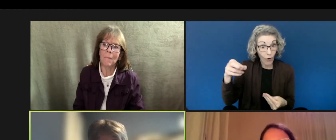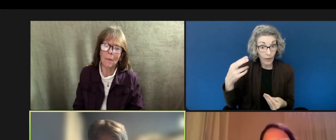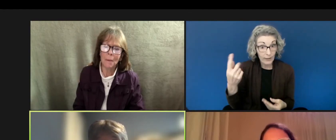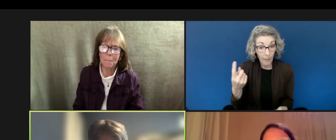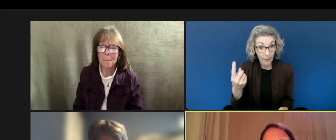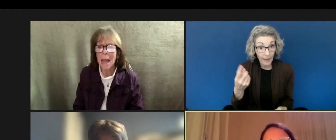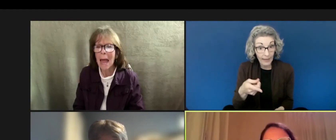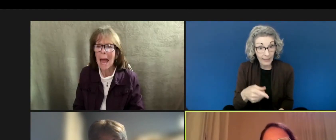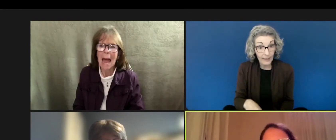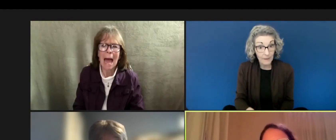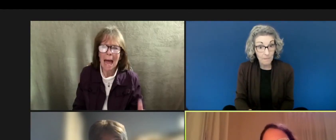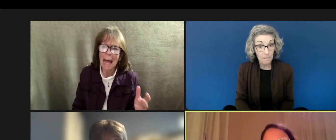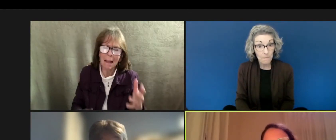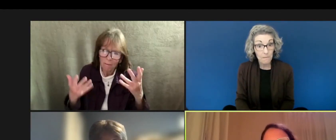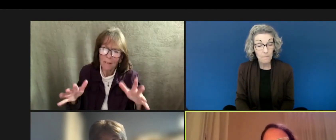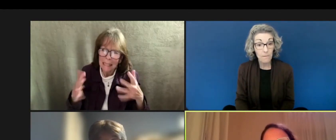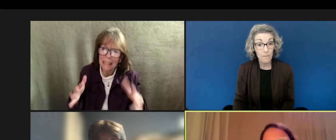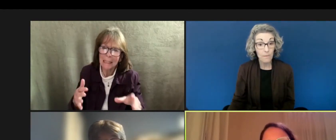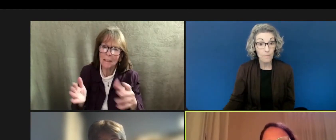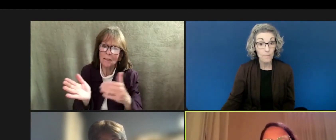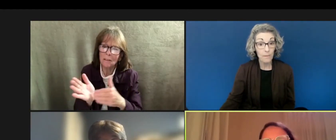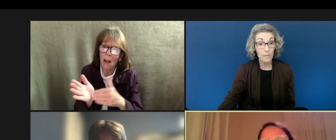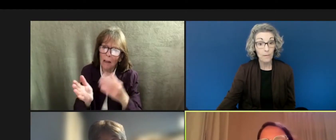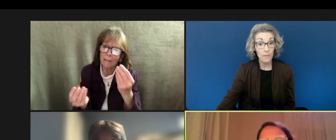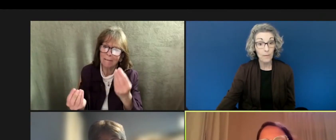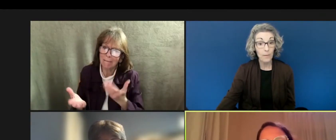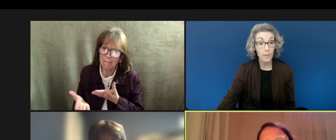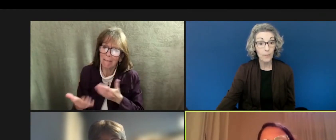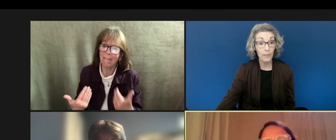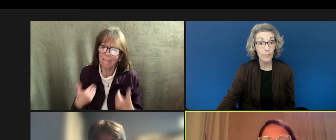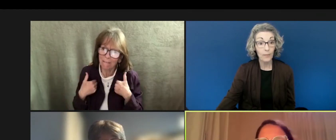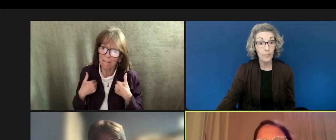No, I was diagnosed, but I just didn't even wanna make it formal,